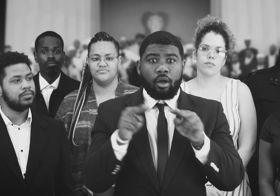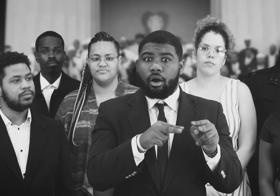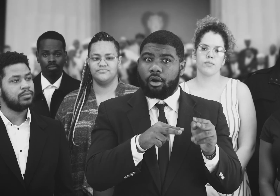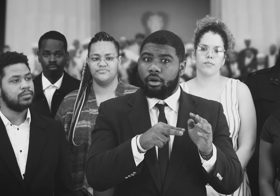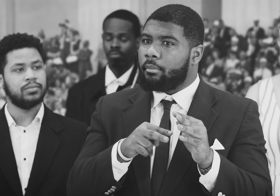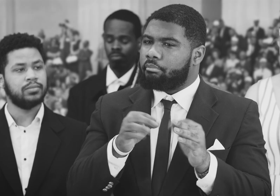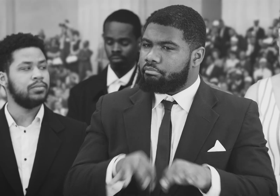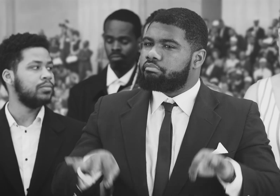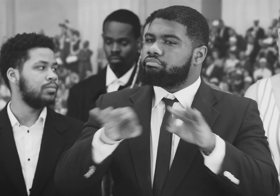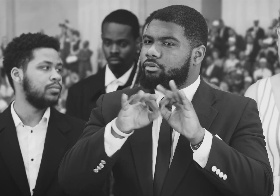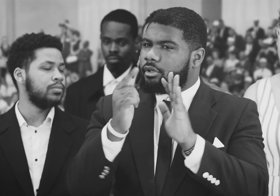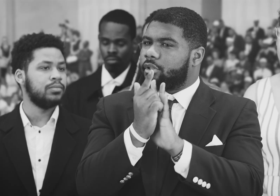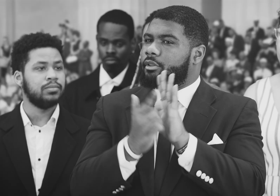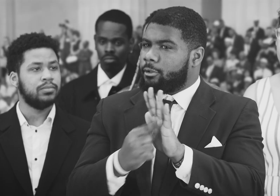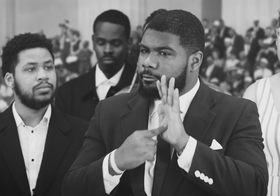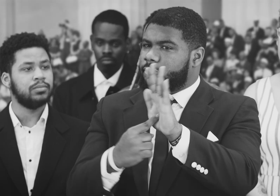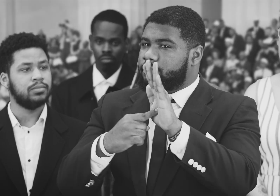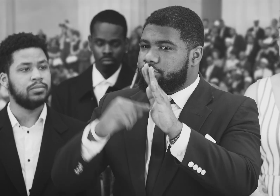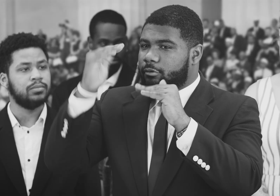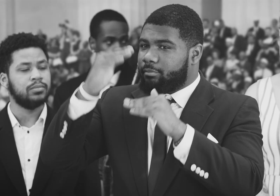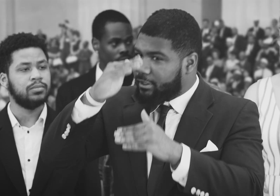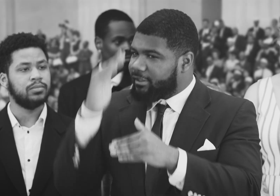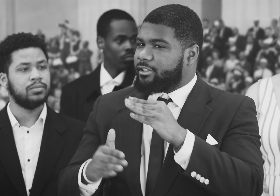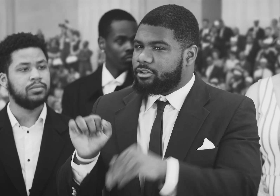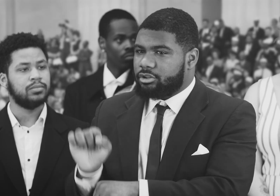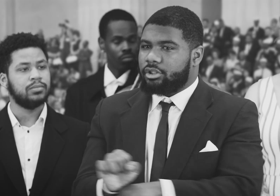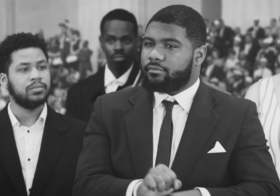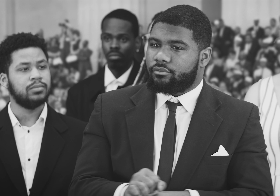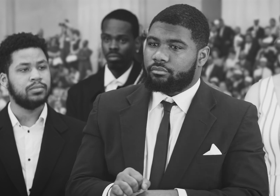It came as a joyous daybreak to end the long night of their captivity.